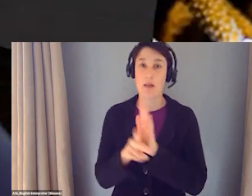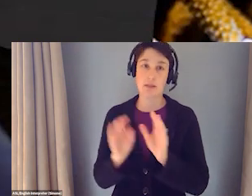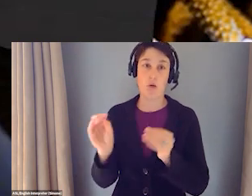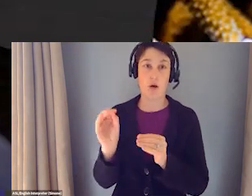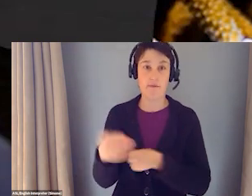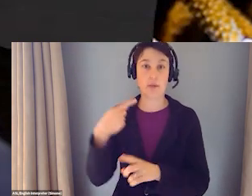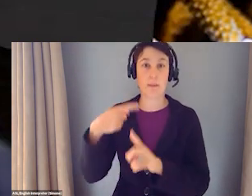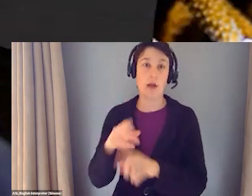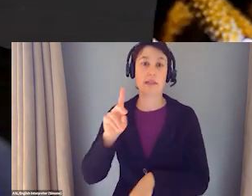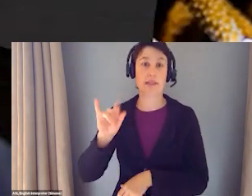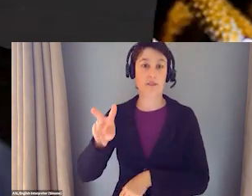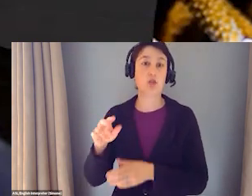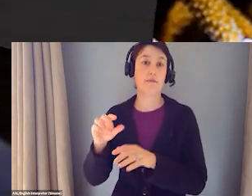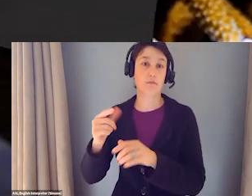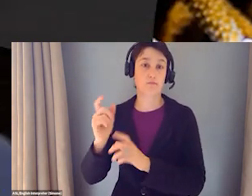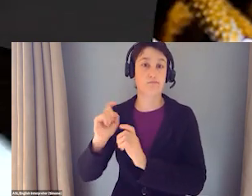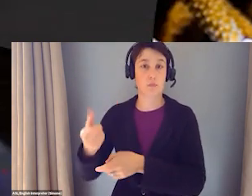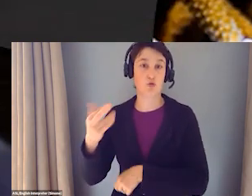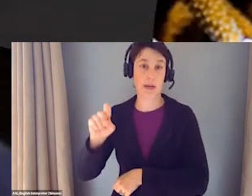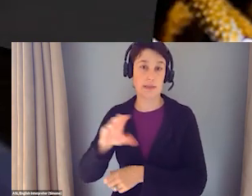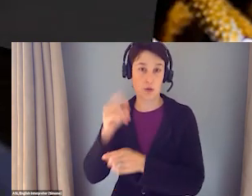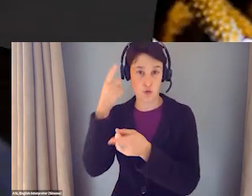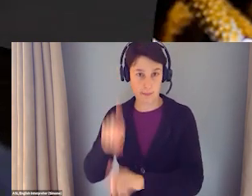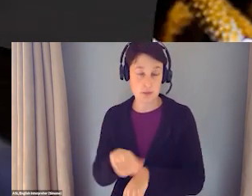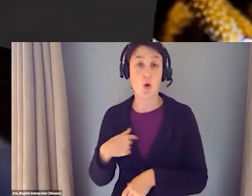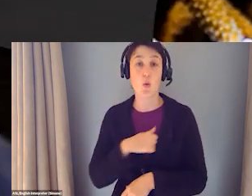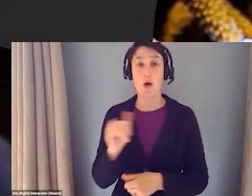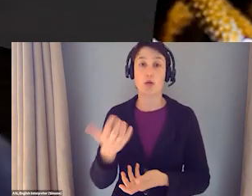We also work with the programmers to ensure that our system support policy.